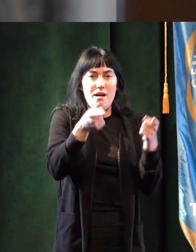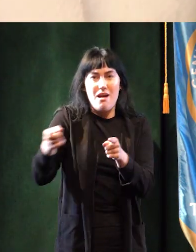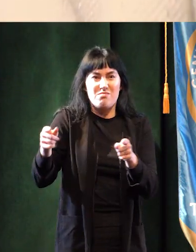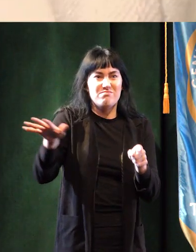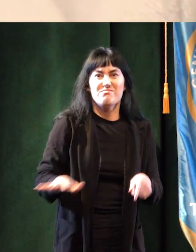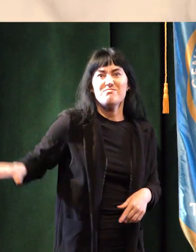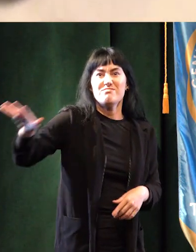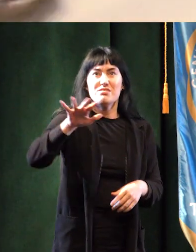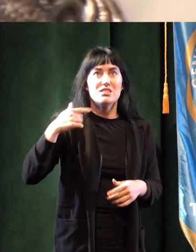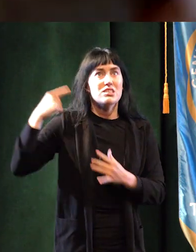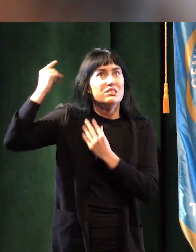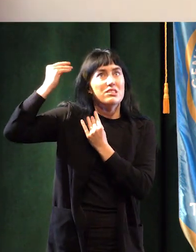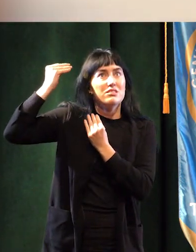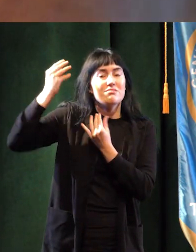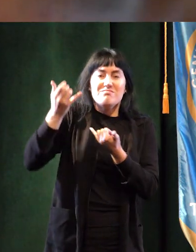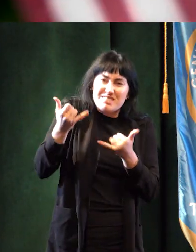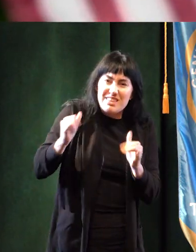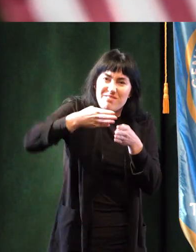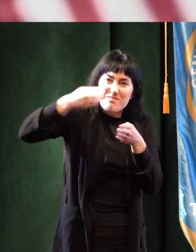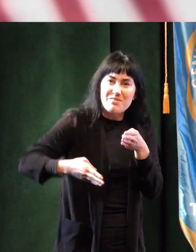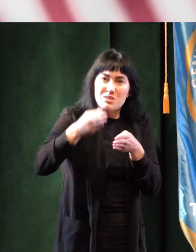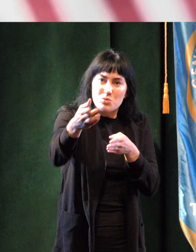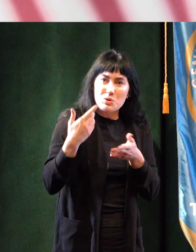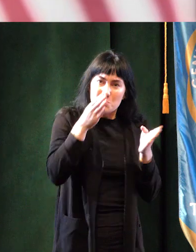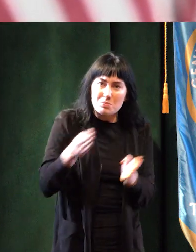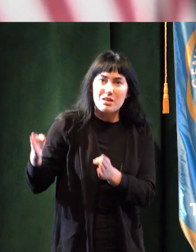the world and perhaps weighing on your mind you finish what you started you